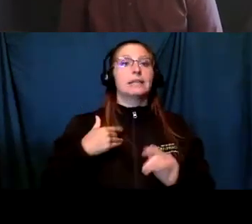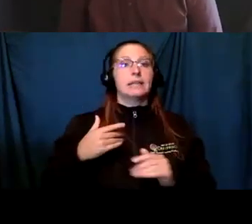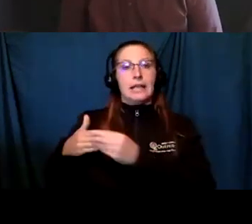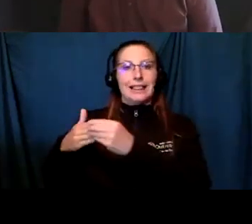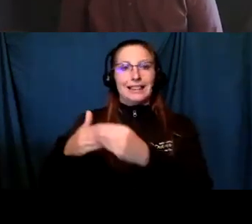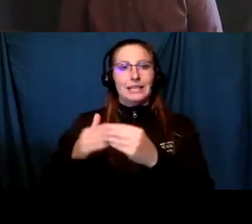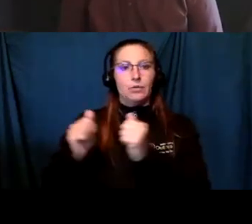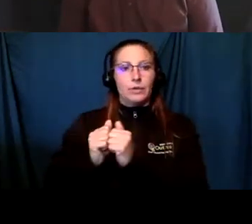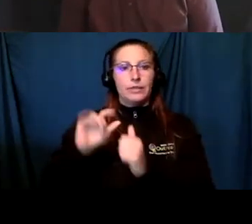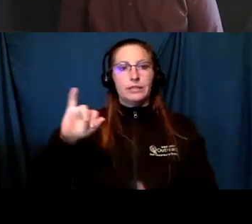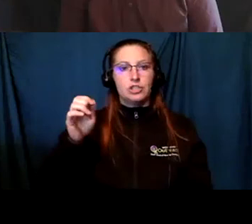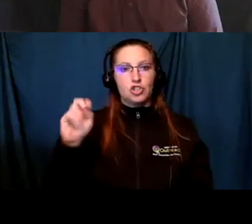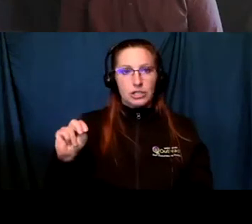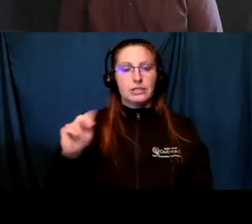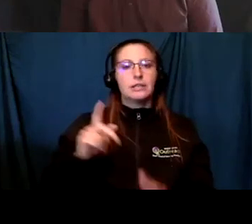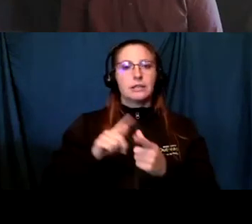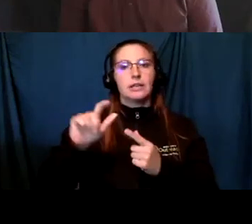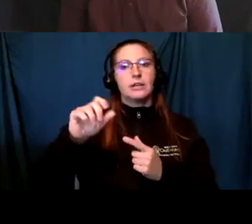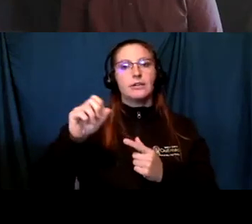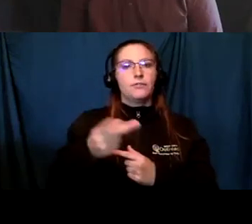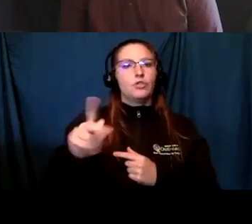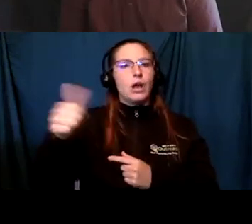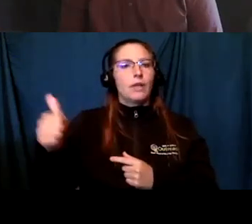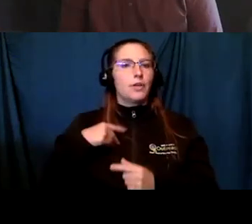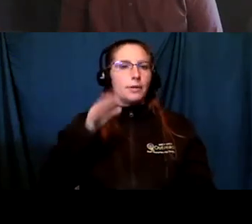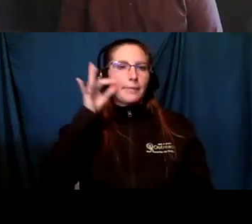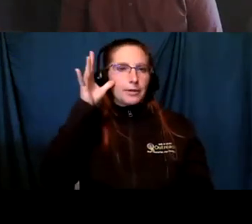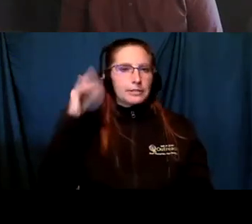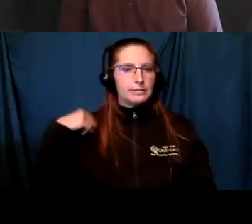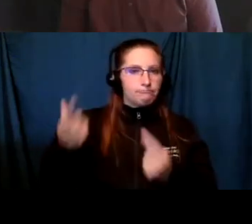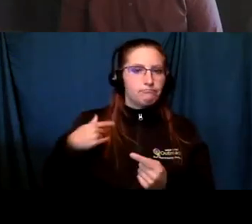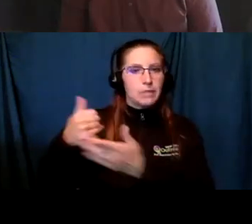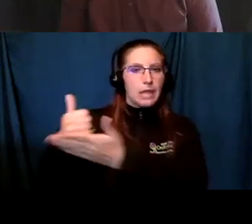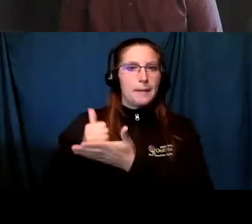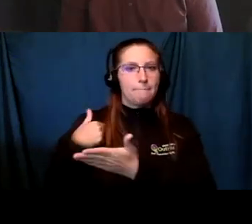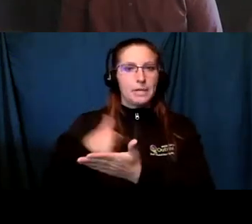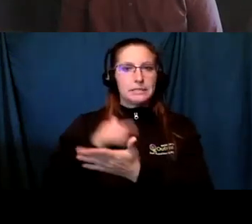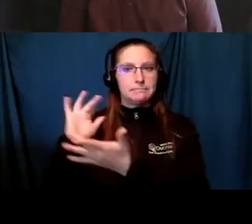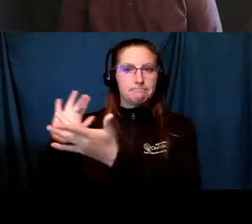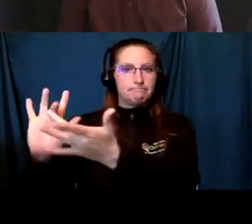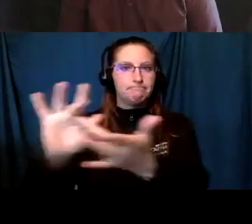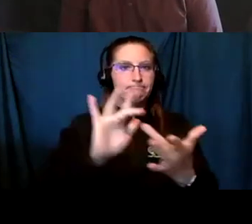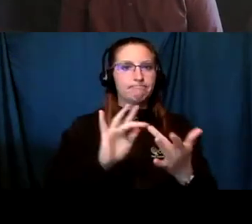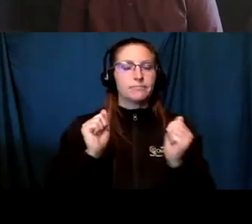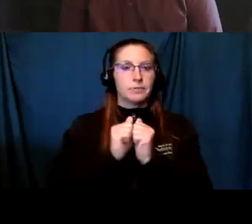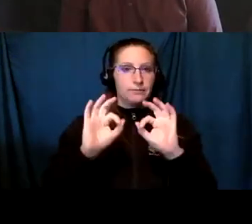we had another couple parents in the last few years help us reaching out to families and...I